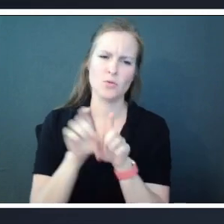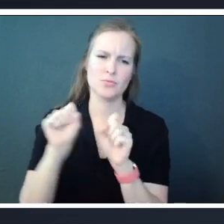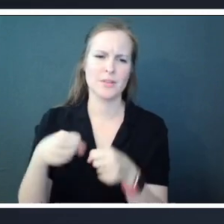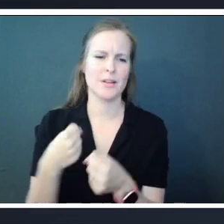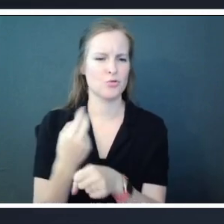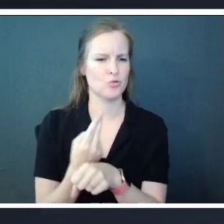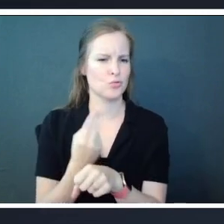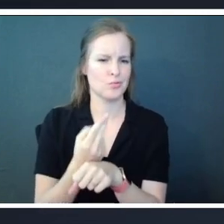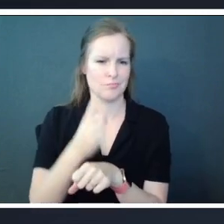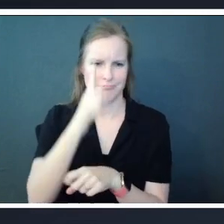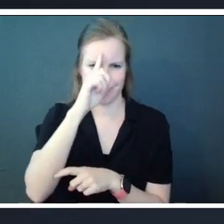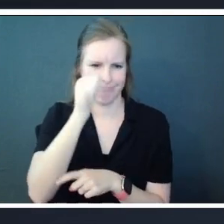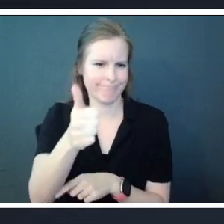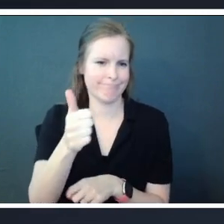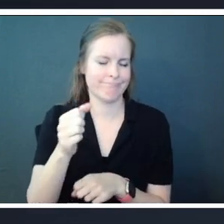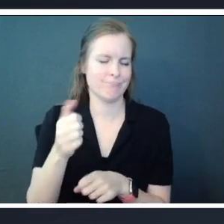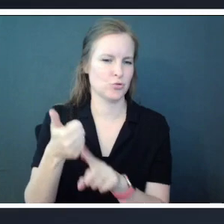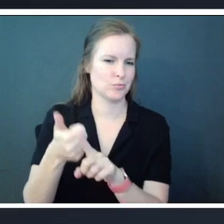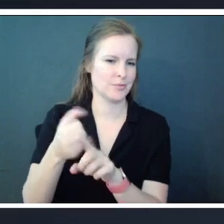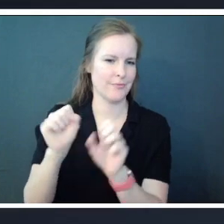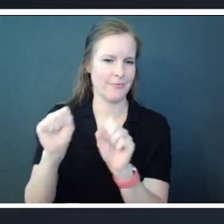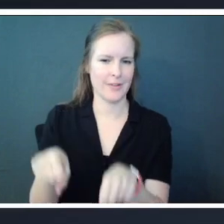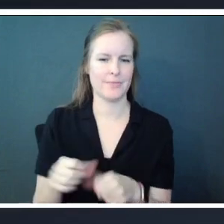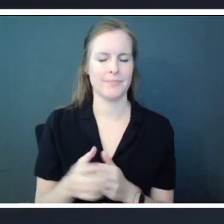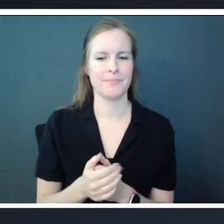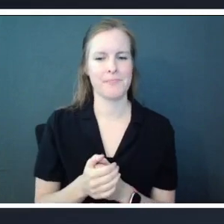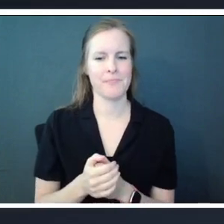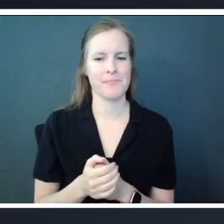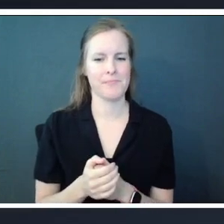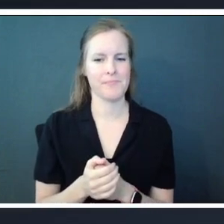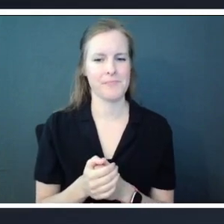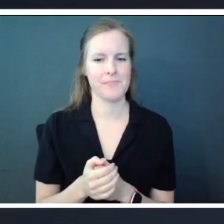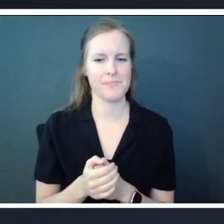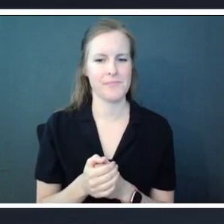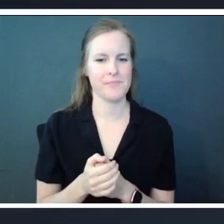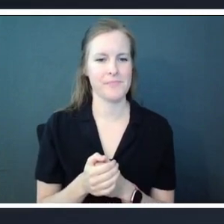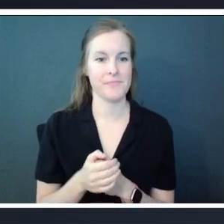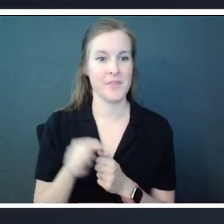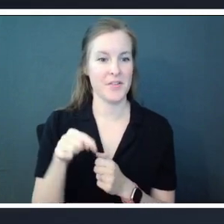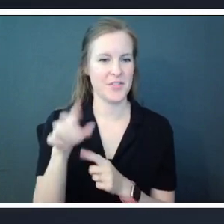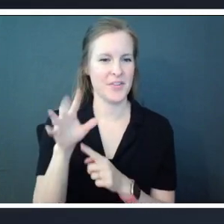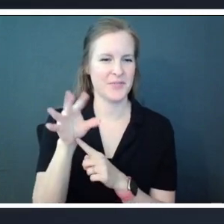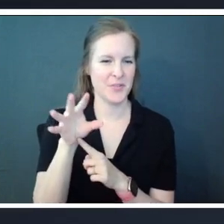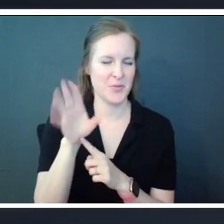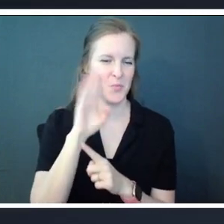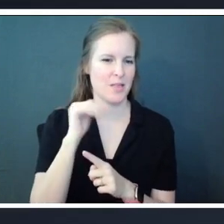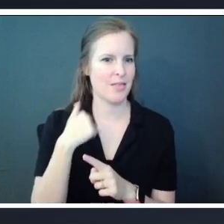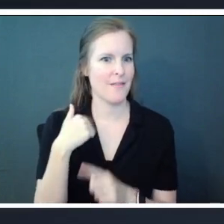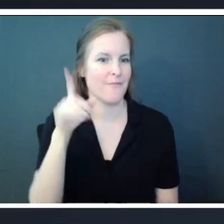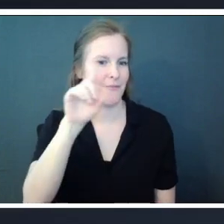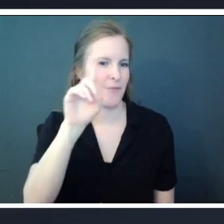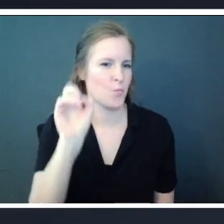standalone videos as well. So, these videos ask a question. So it could be, I wonder what is an